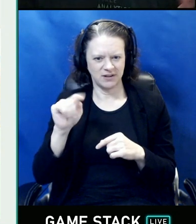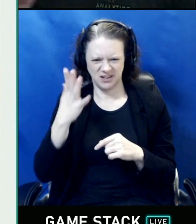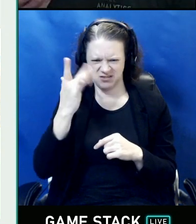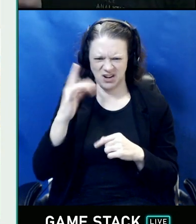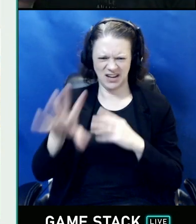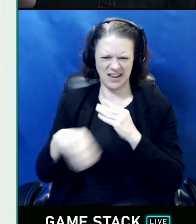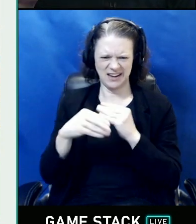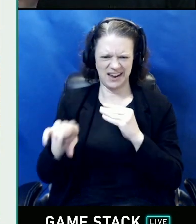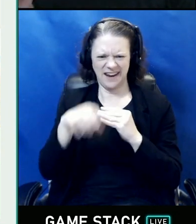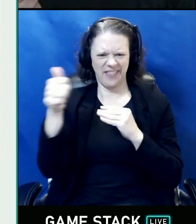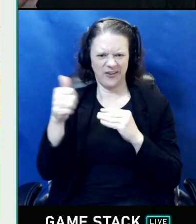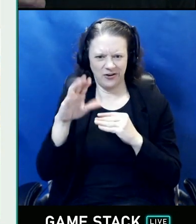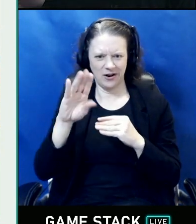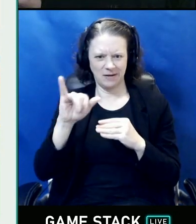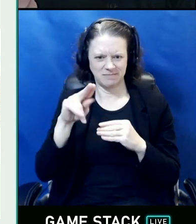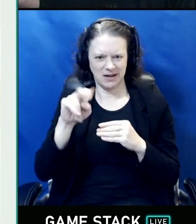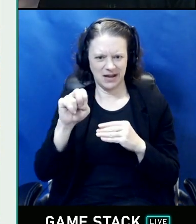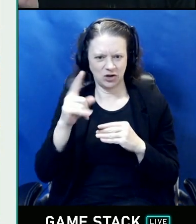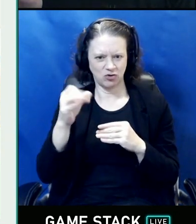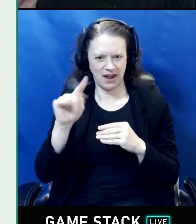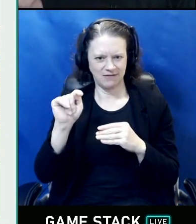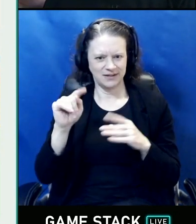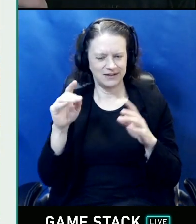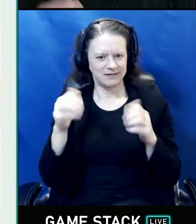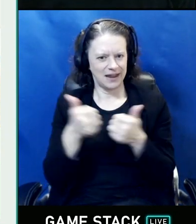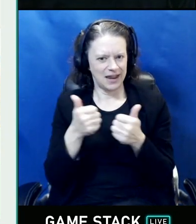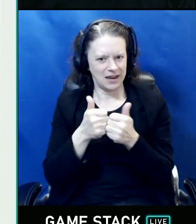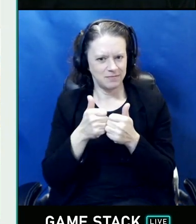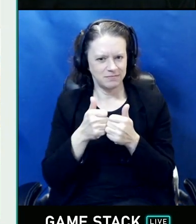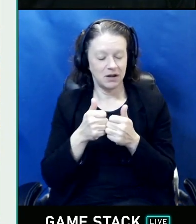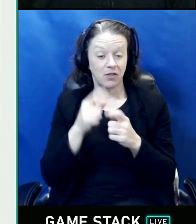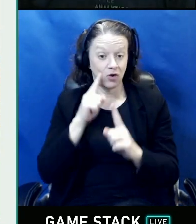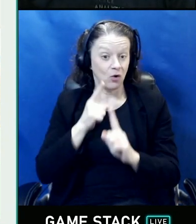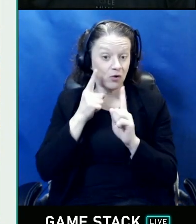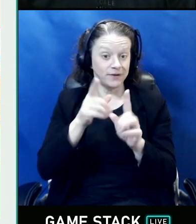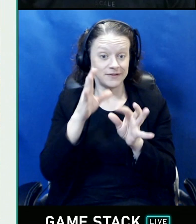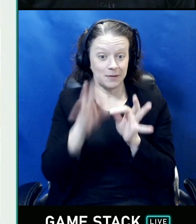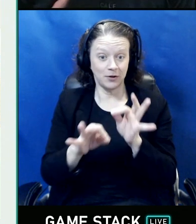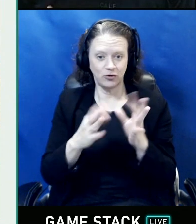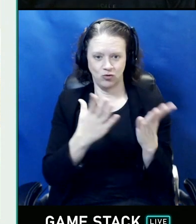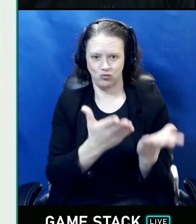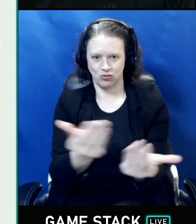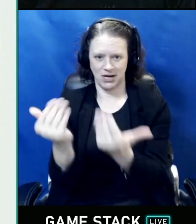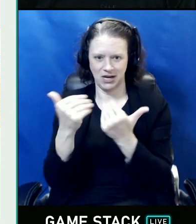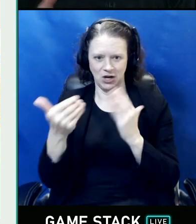Well, the objective is rather simple. It is to bring in new players to the Minecraft